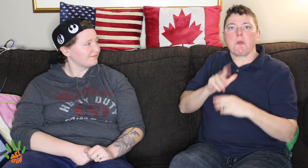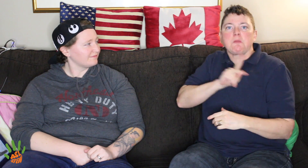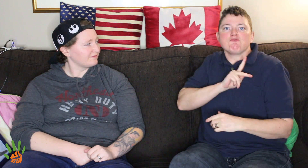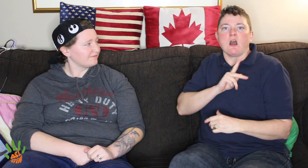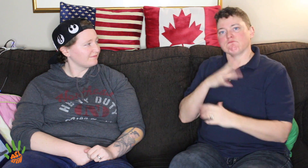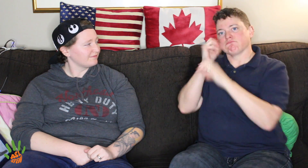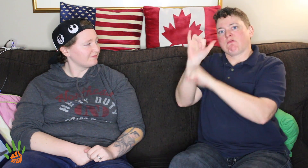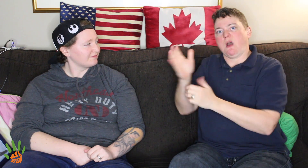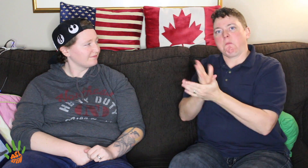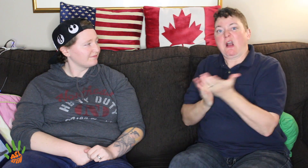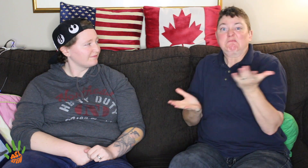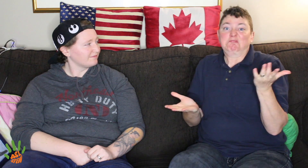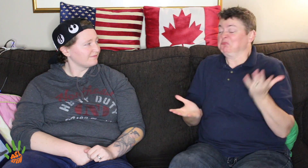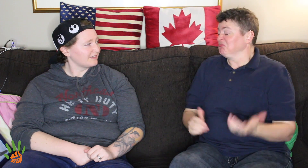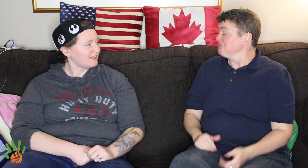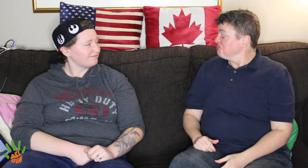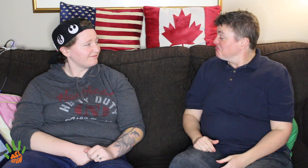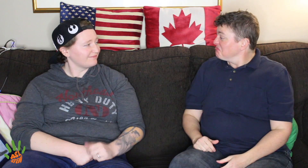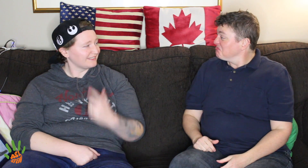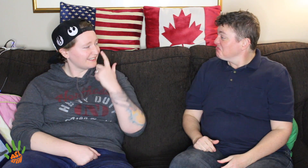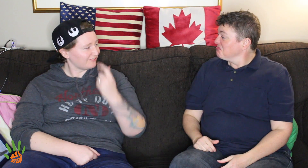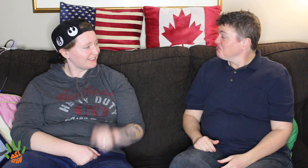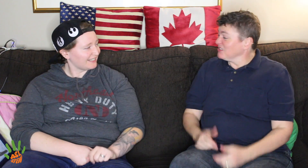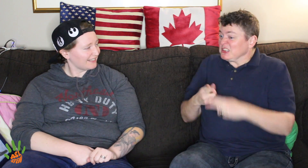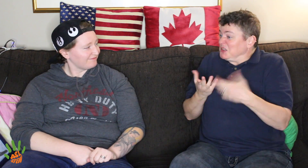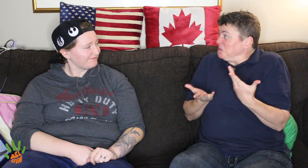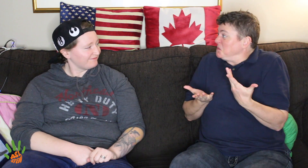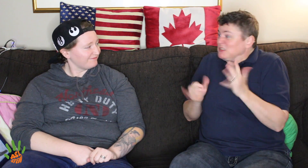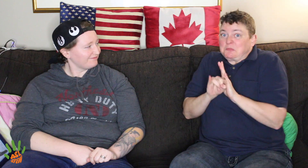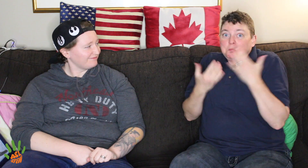I do have a feminine side within that personality and maybe that's why I'm attracted to it. [J] Interesting.